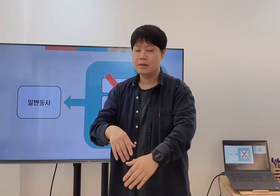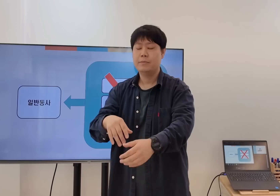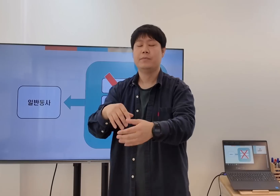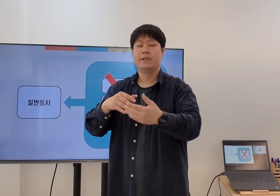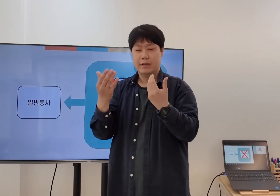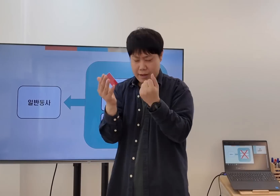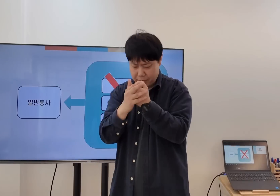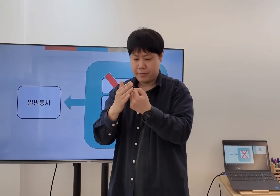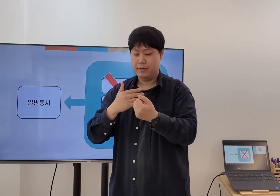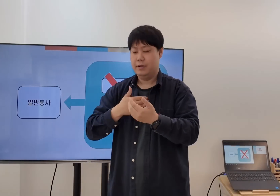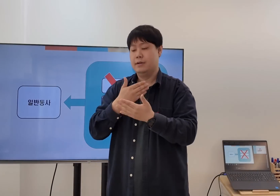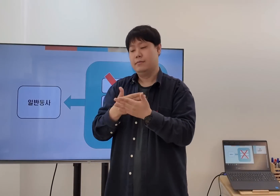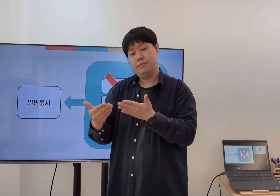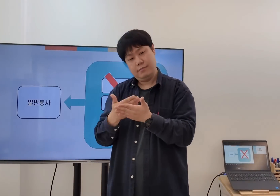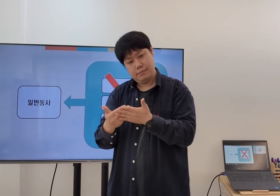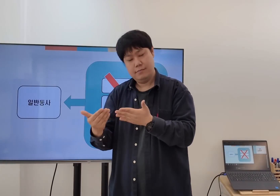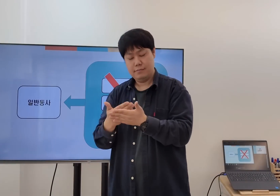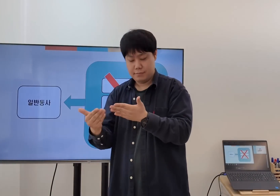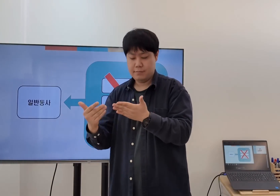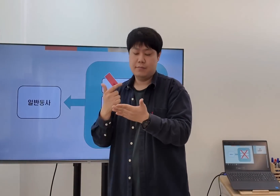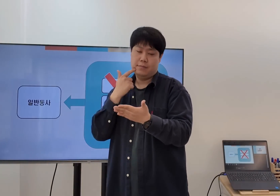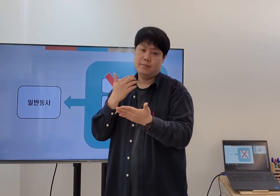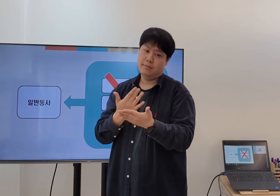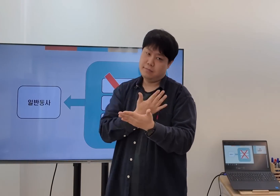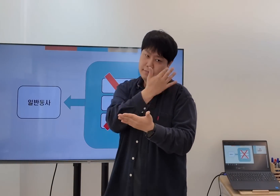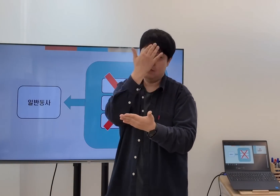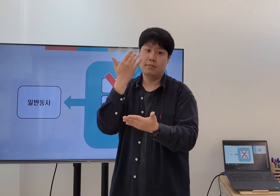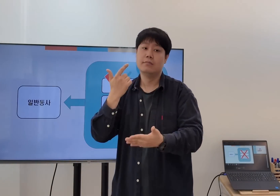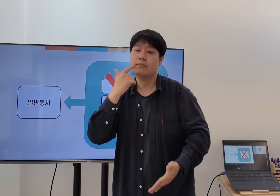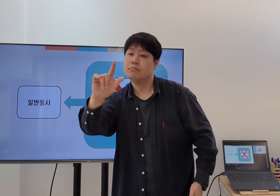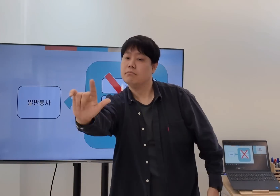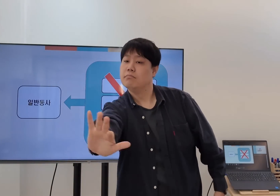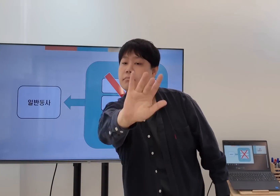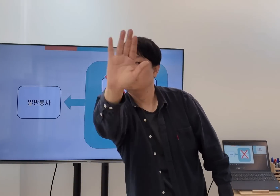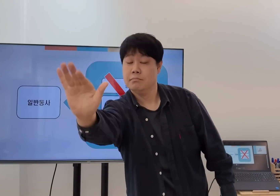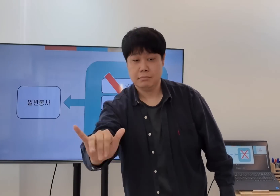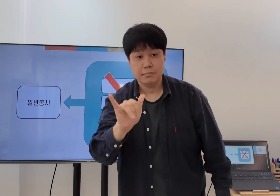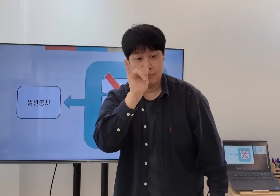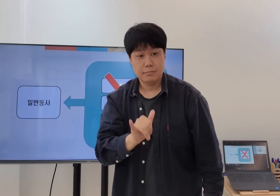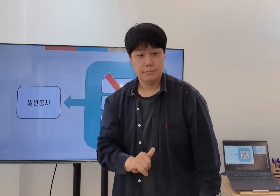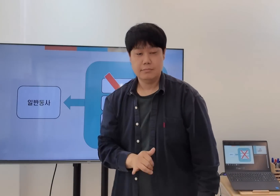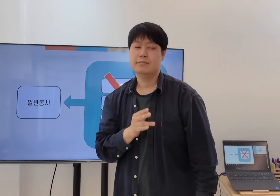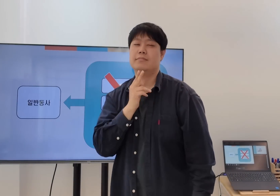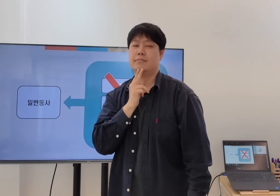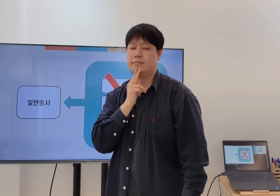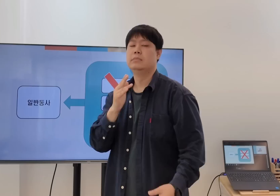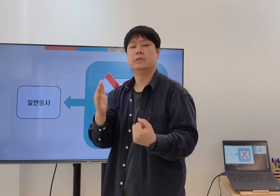So, you can say that the picture is beautiful, but is it beautiful to the other person? It's weird. No.